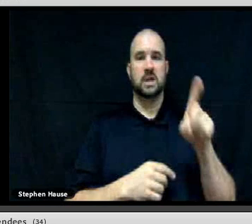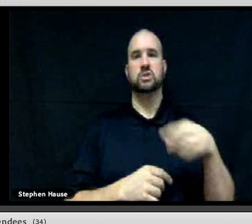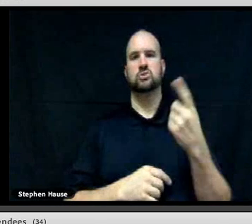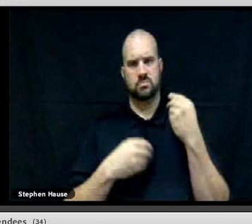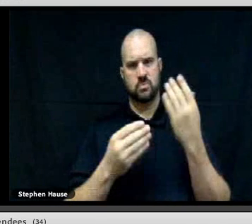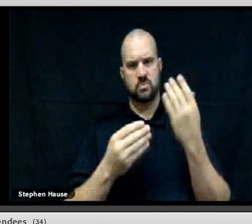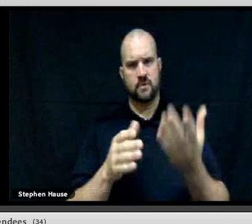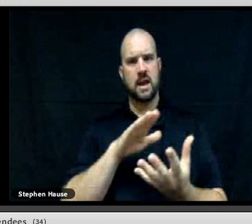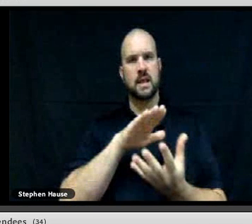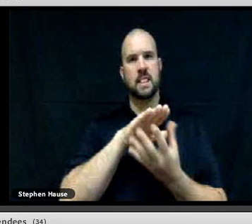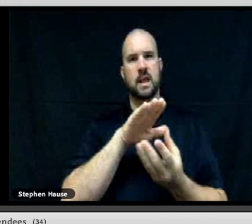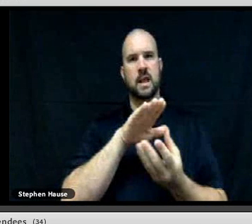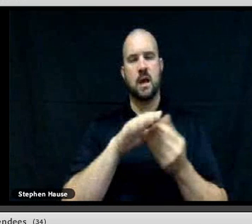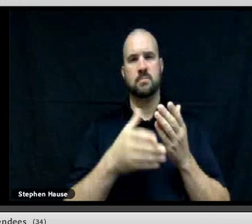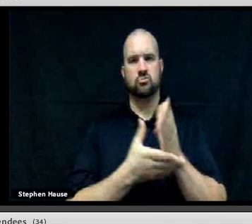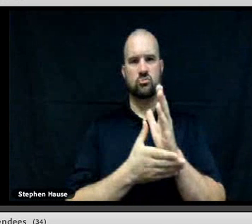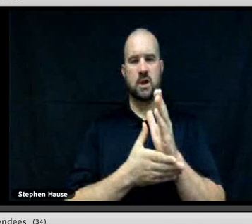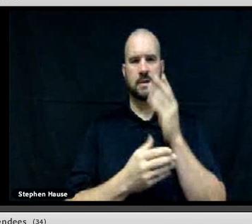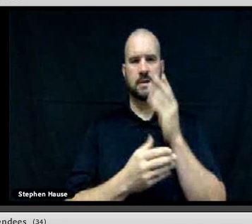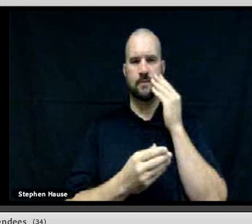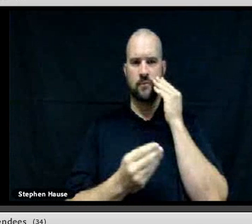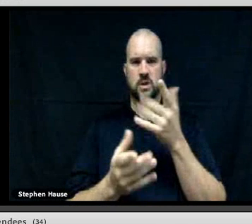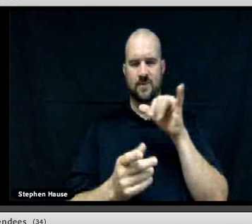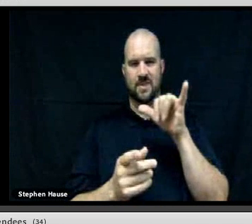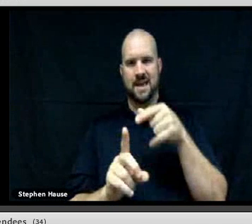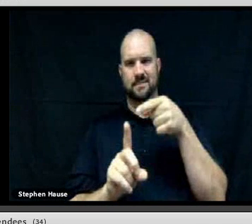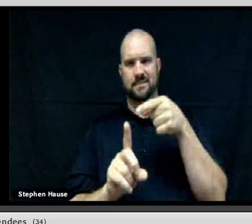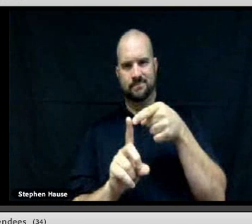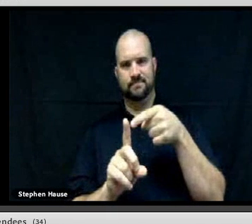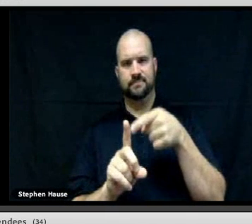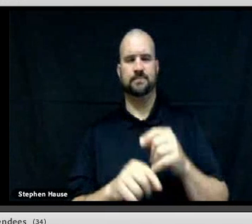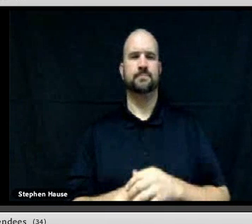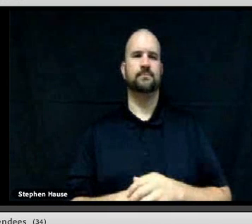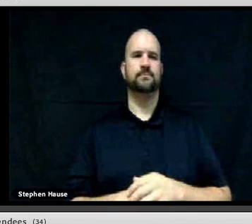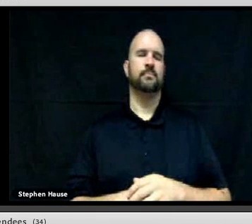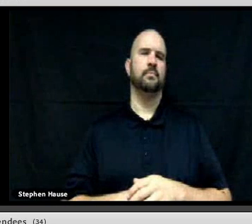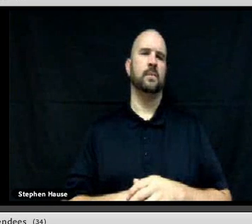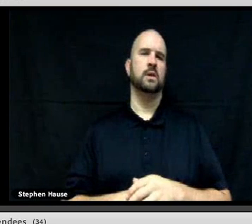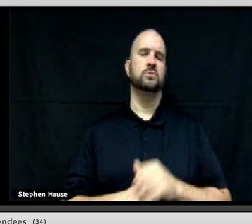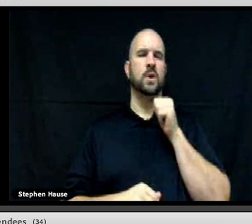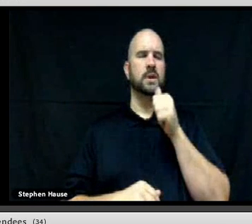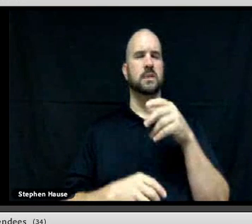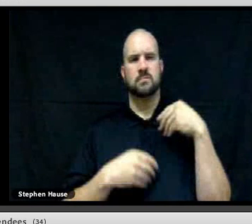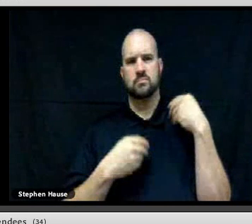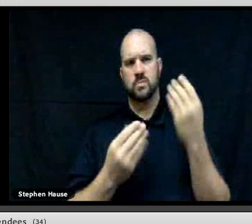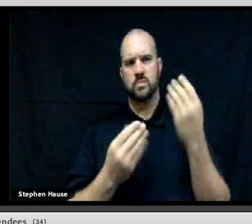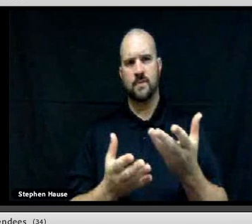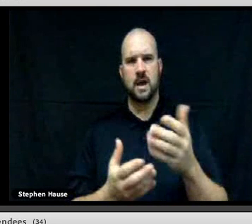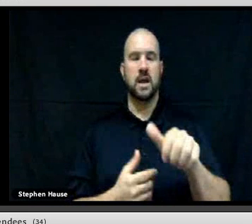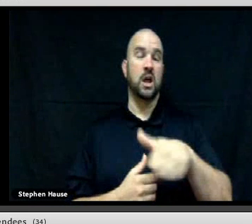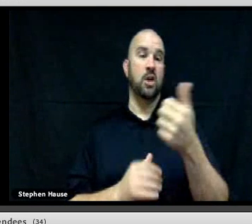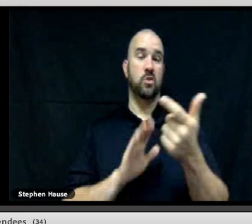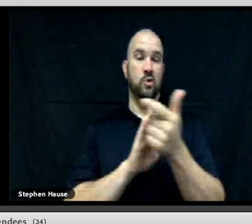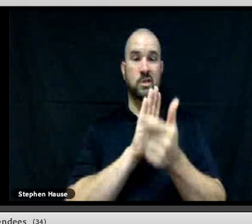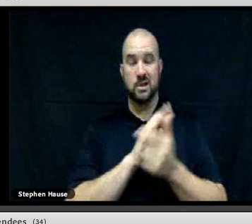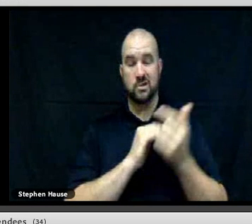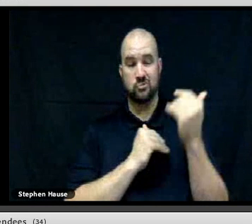Um, so, it doesn't provide, um, other legal restrictions, like privacy or fair use or anything like that.